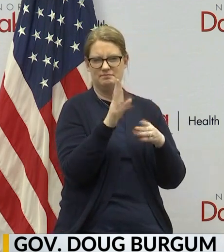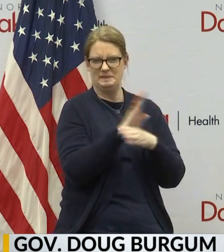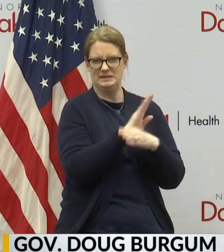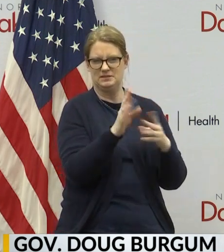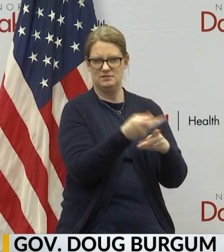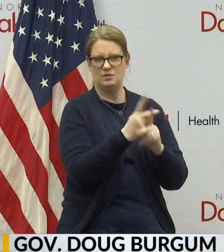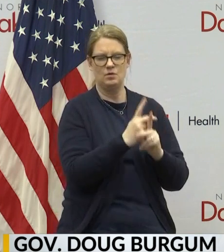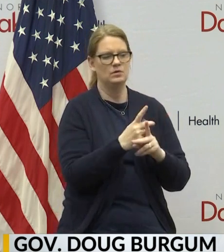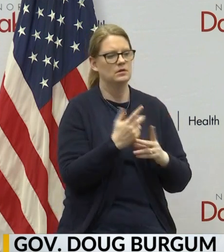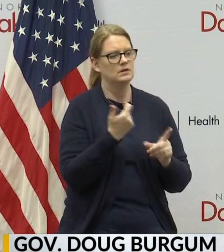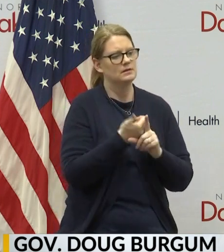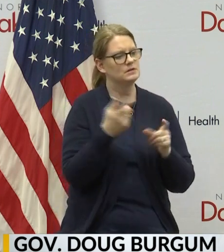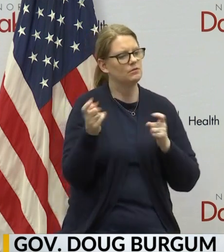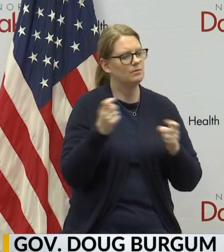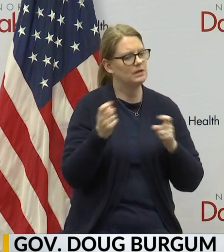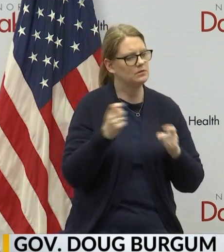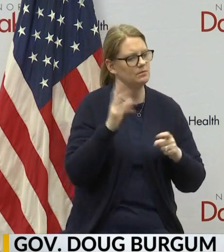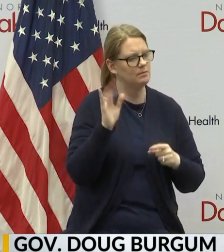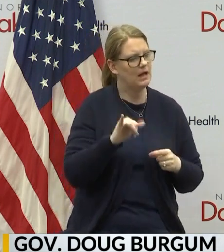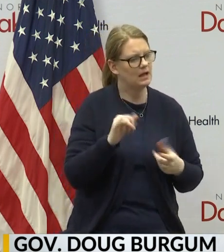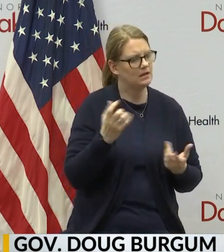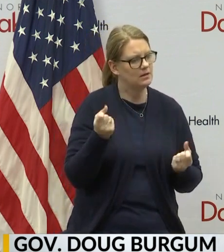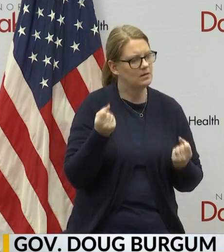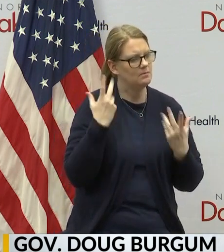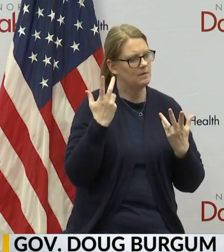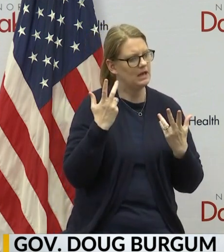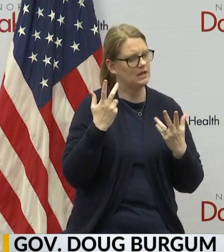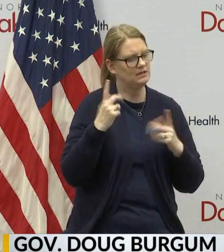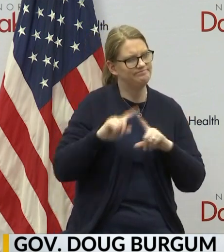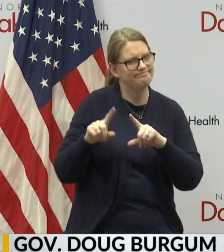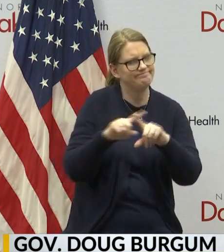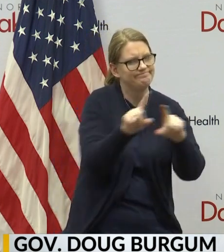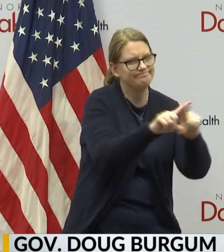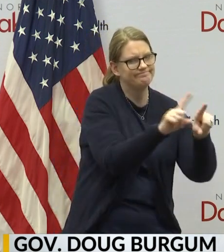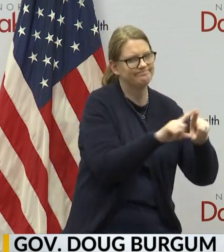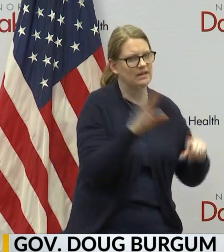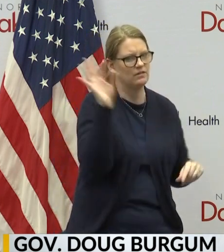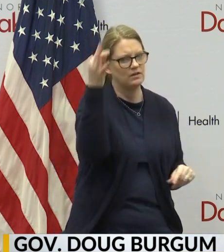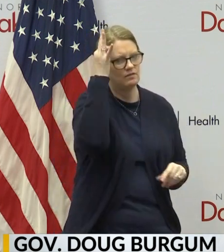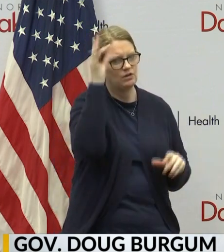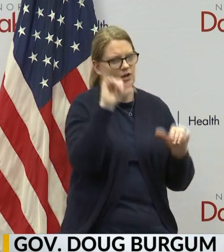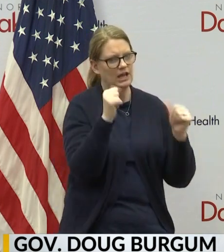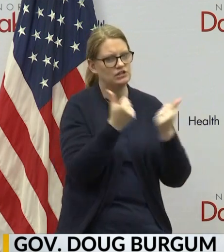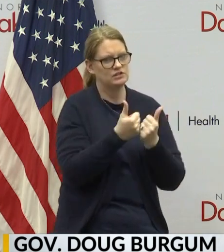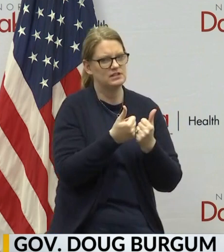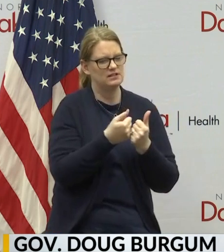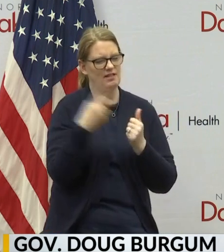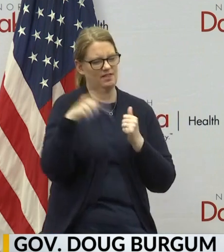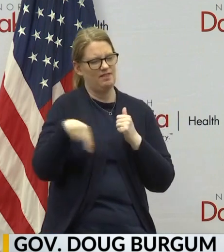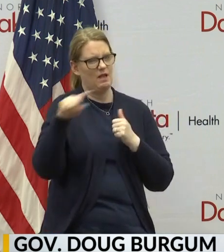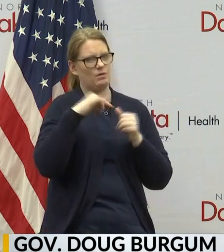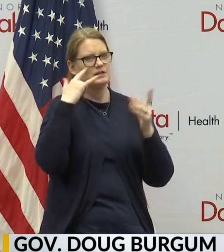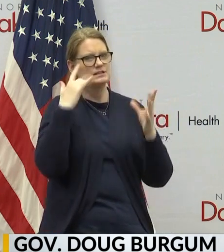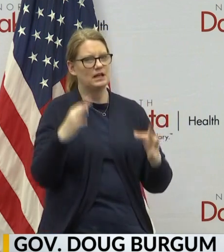EXTENDS THE TAX FILING DEADLINE WE TALKED ABOUT AND SPECIFIC CRITICAL INDUSTRY GUARANTEES